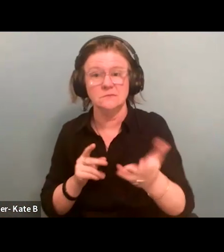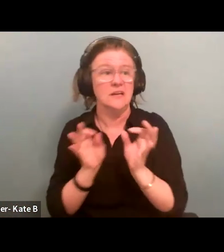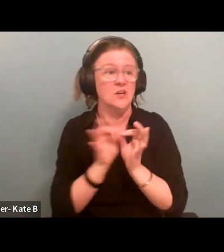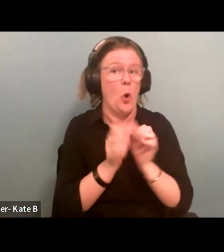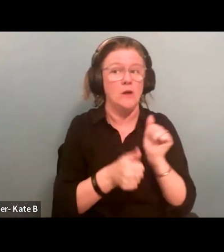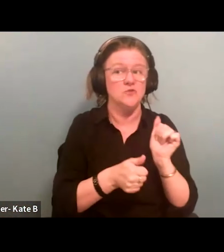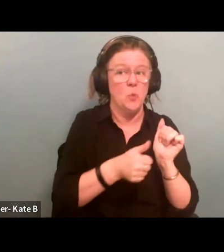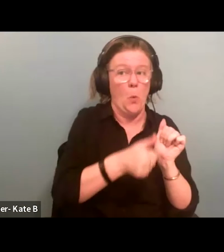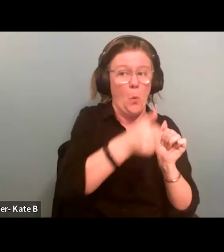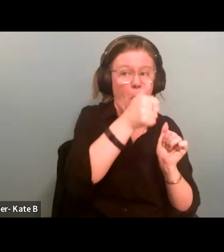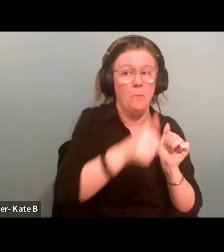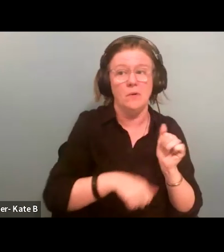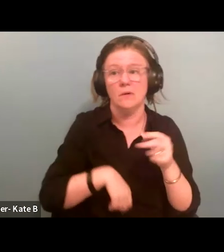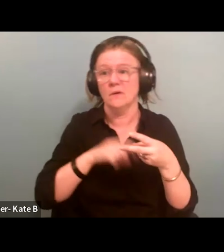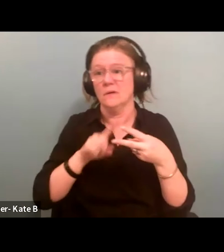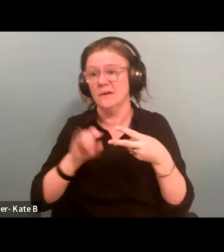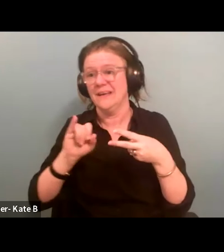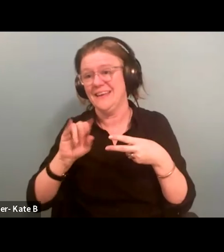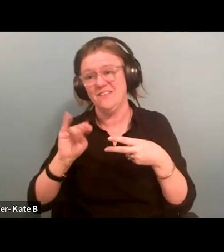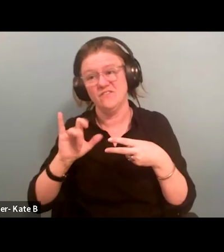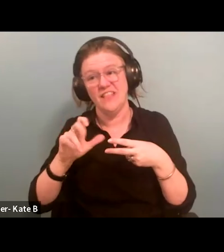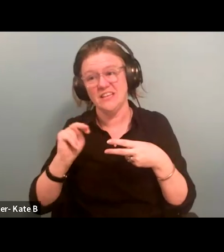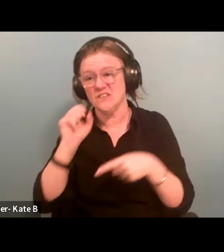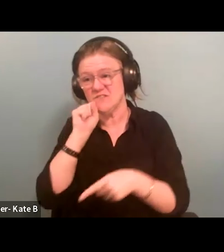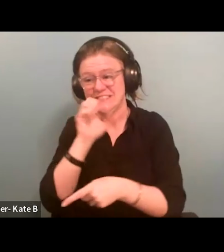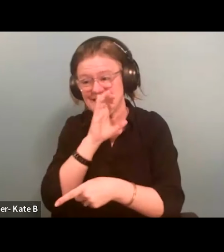inflation, especially for older adults on fixed income.